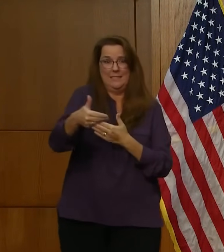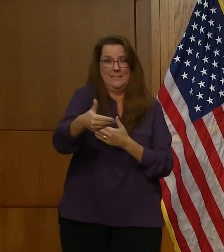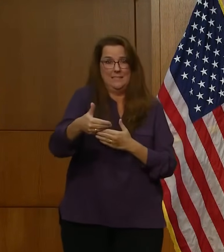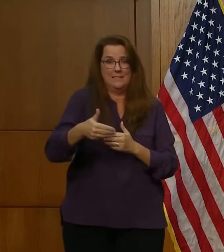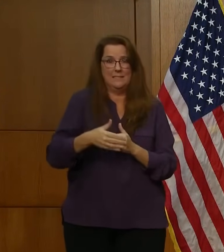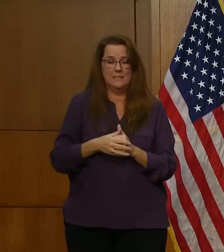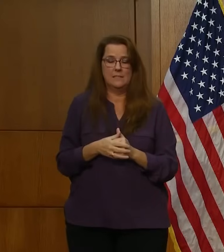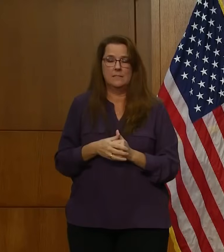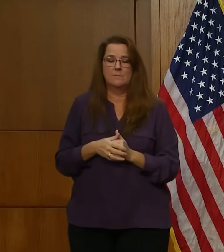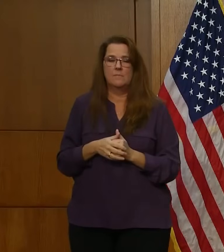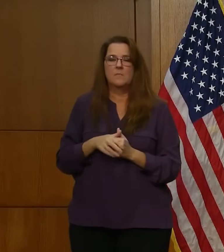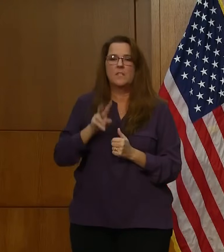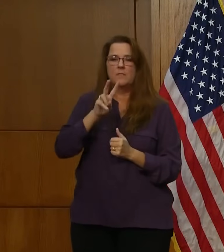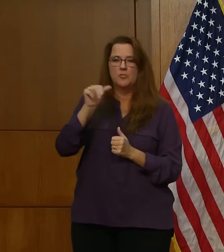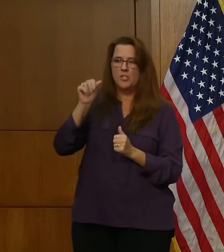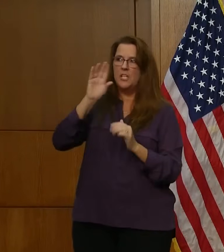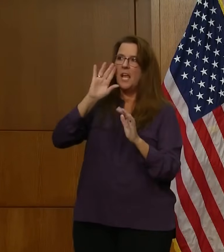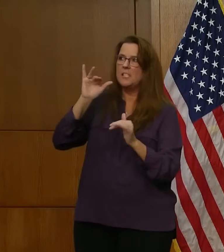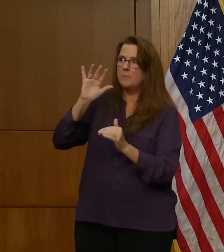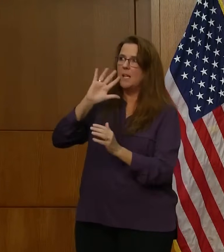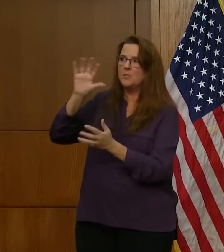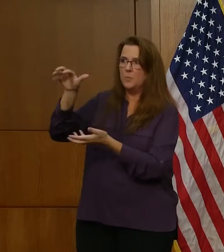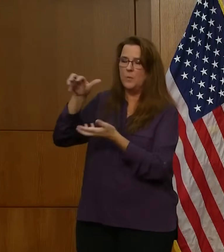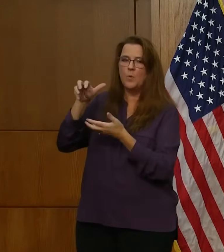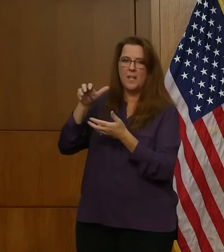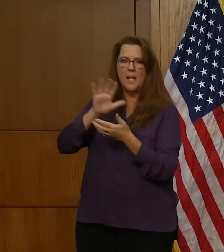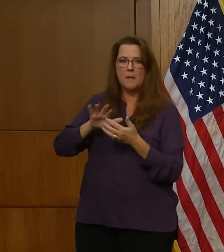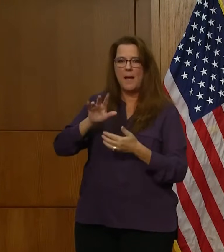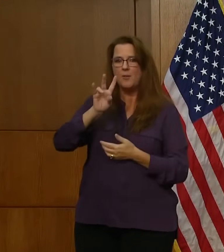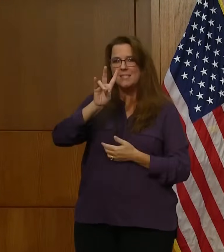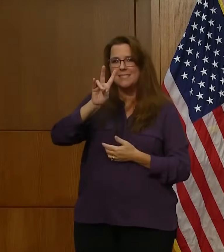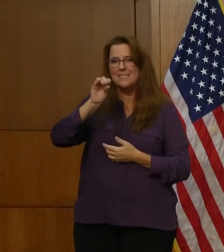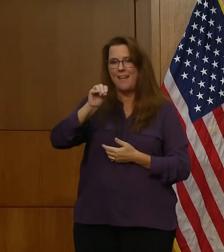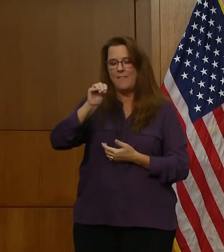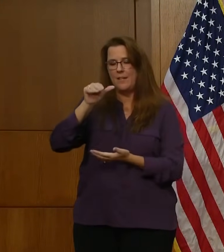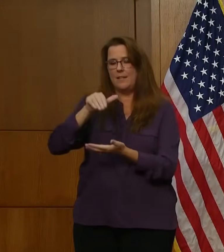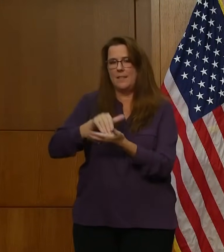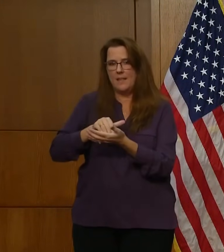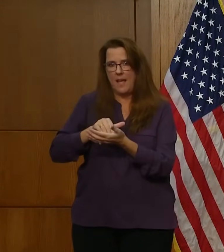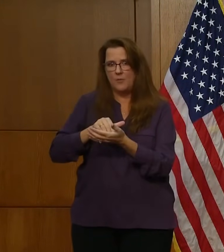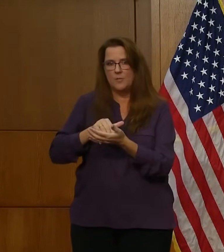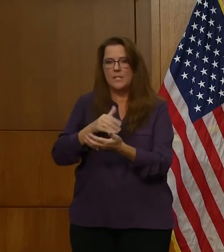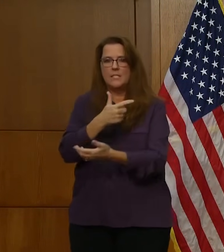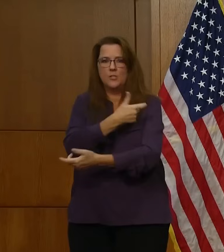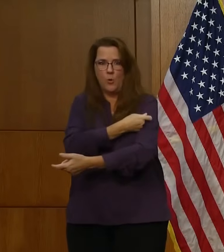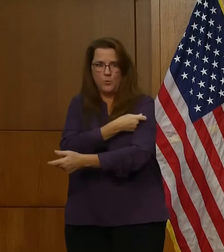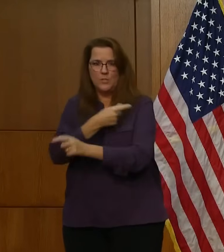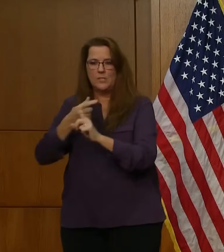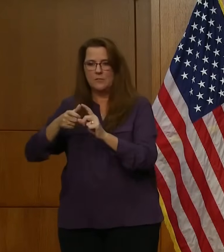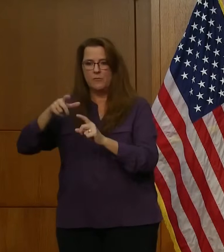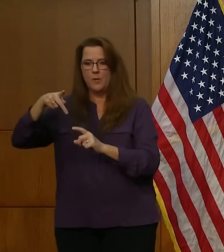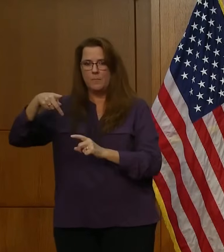A COUPLE WEEKS FROM NOW.